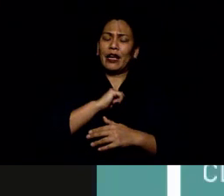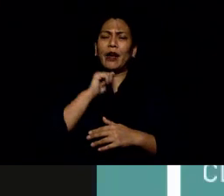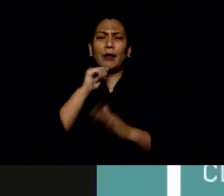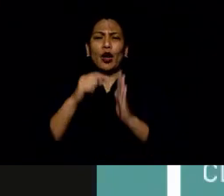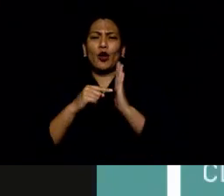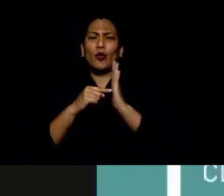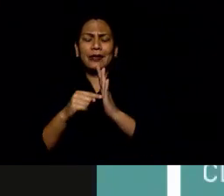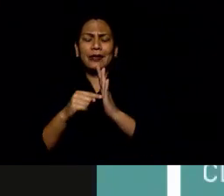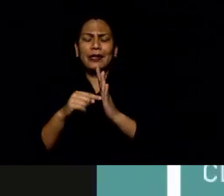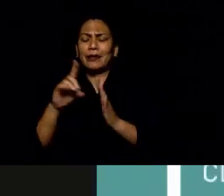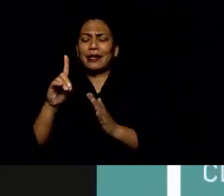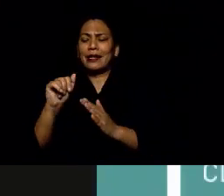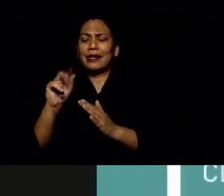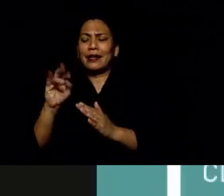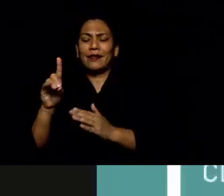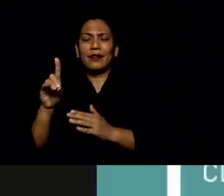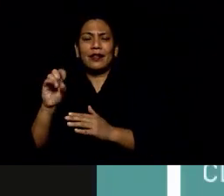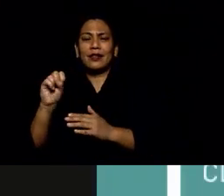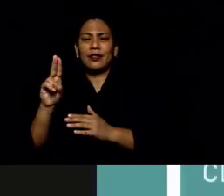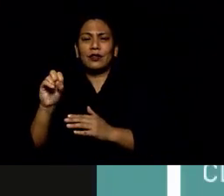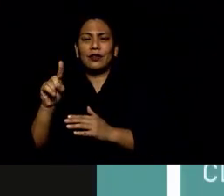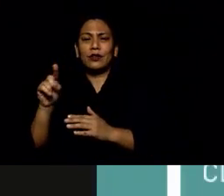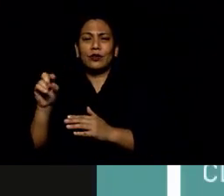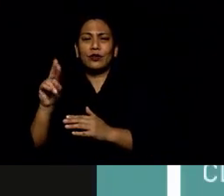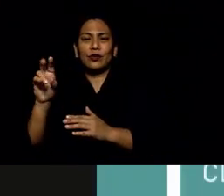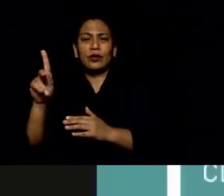the David Suzuki foundation, but I couldn't resist grabbing this one